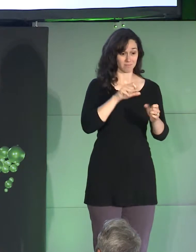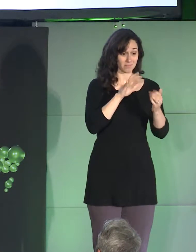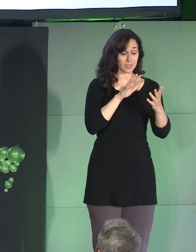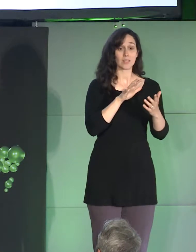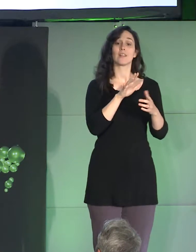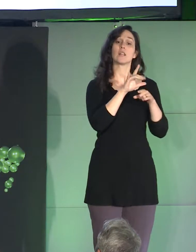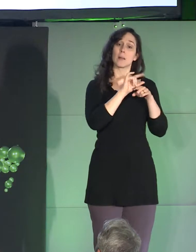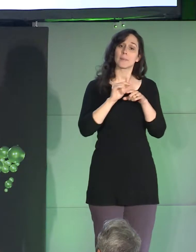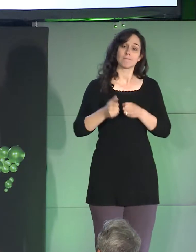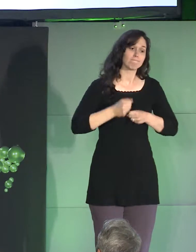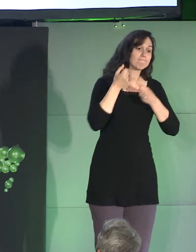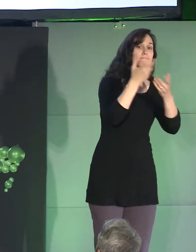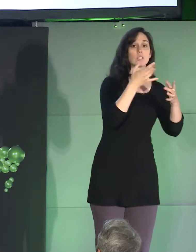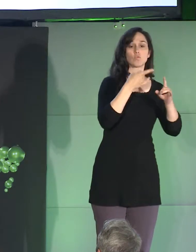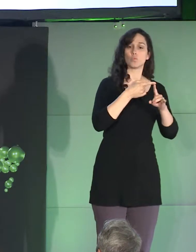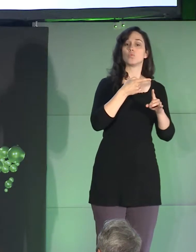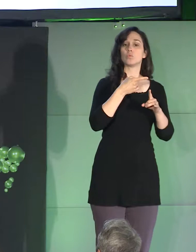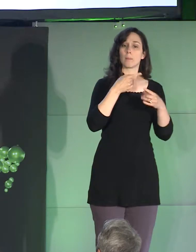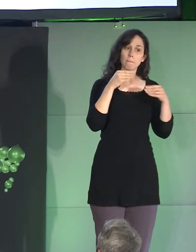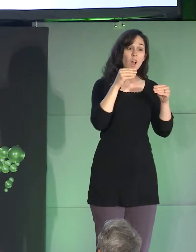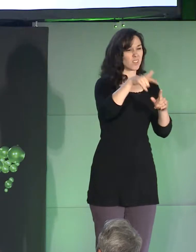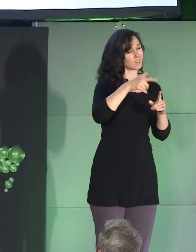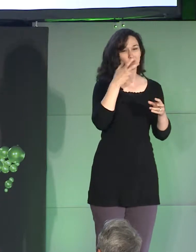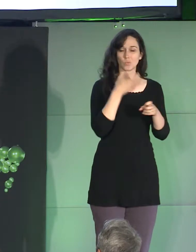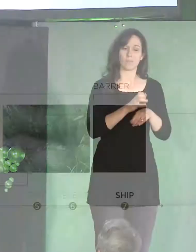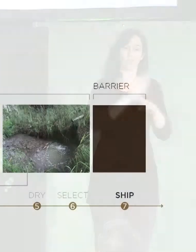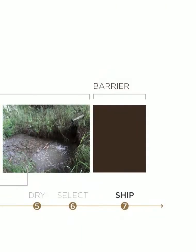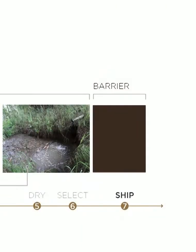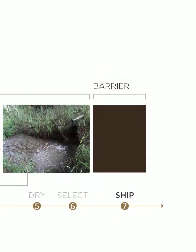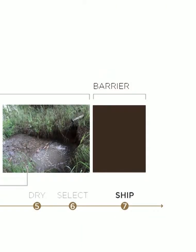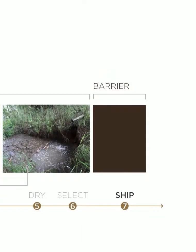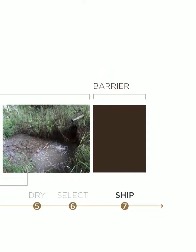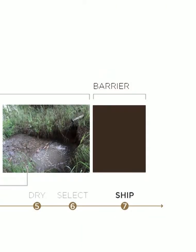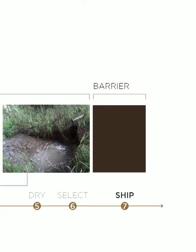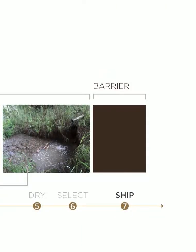the tremendously rough terrain in this area. So now, we have this systems level problem.